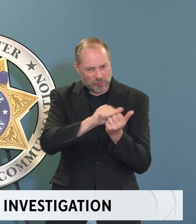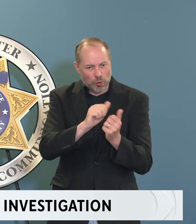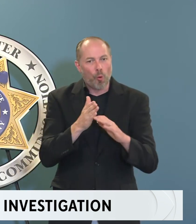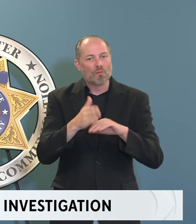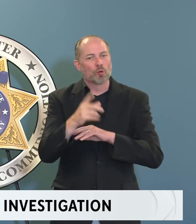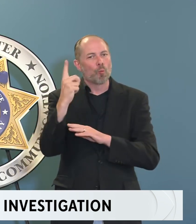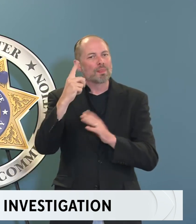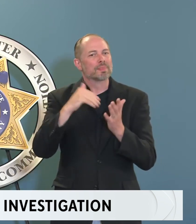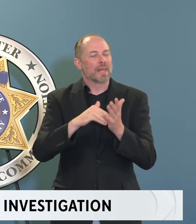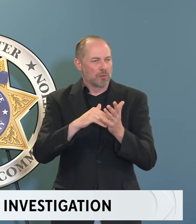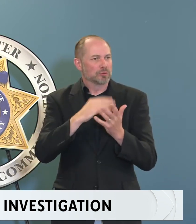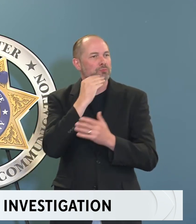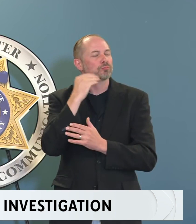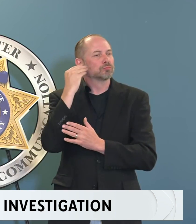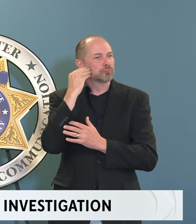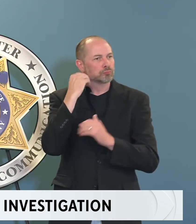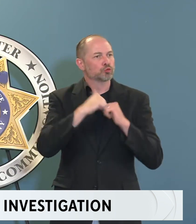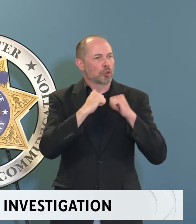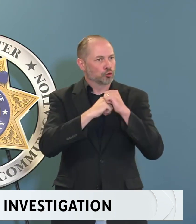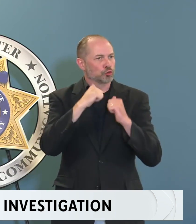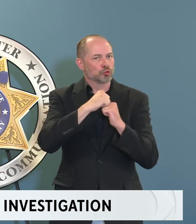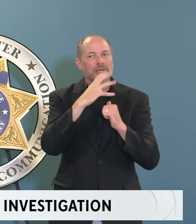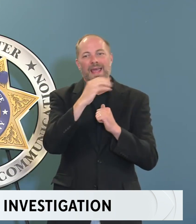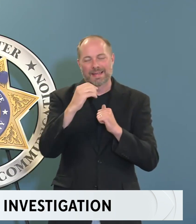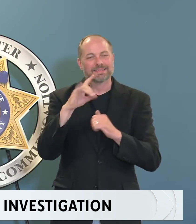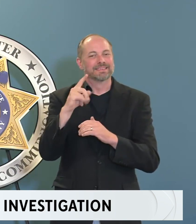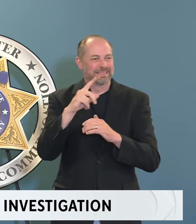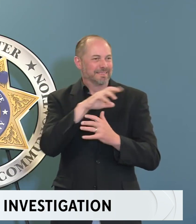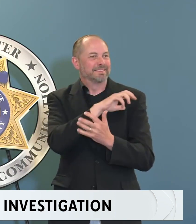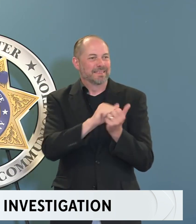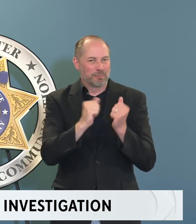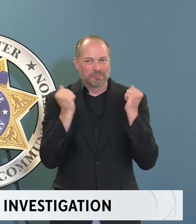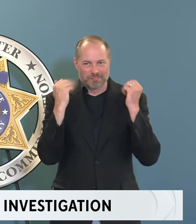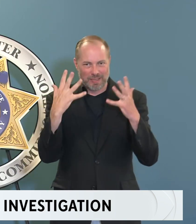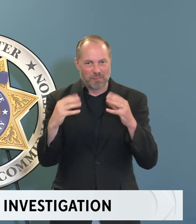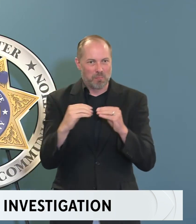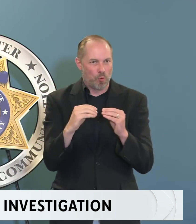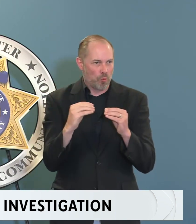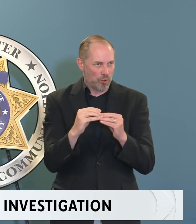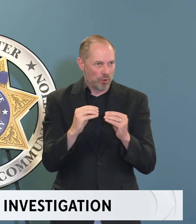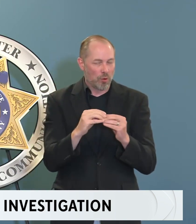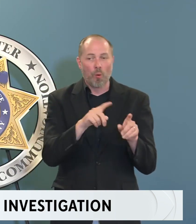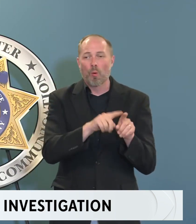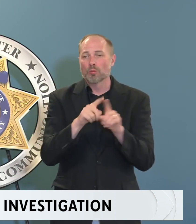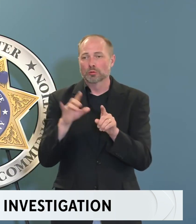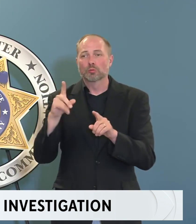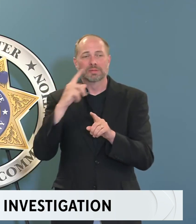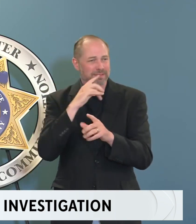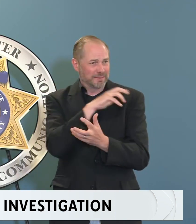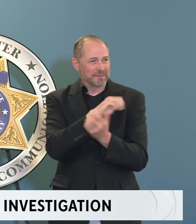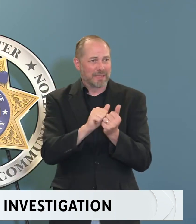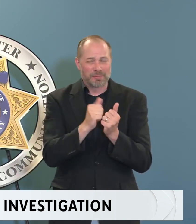GROUP TO BECOME 6080 ACRES IN SIZE. AN ESTIMATED 35,000 PEOPLE WERE EVACUATED FROM THEIR HOMES AND BUSINESSES THAT DAY. THE FIRE DESTROYED OVER